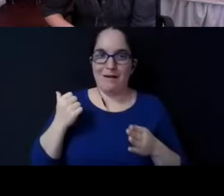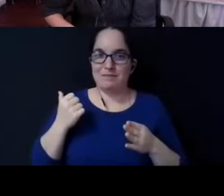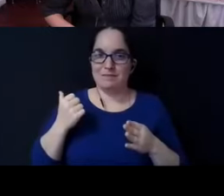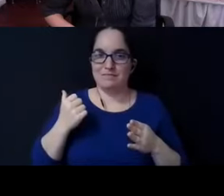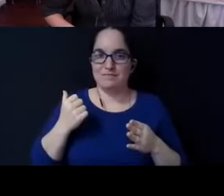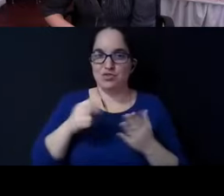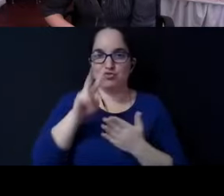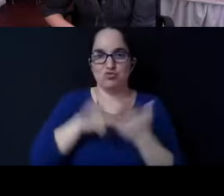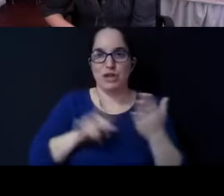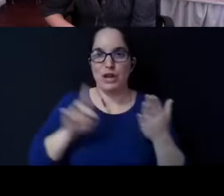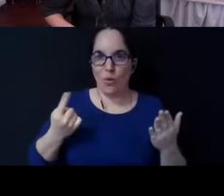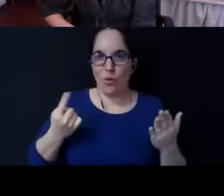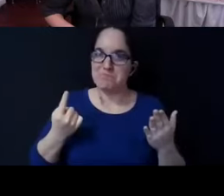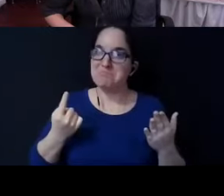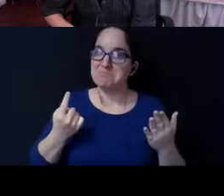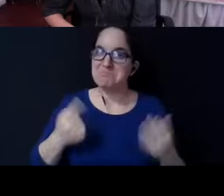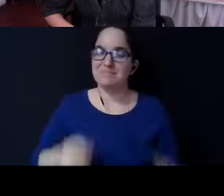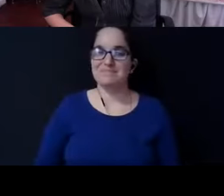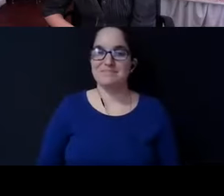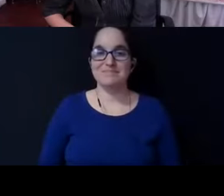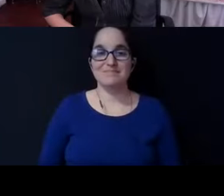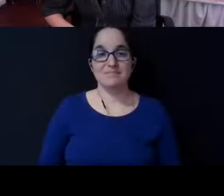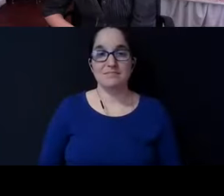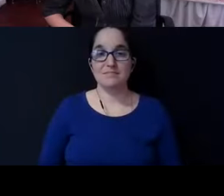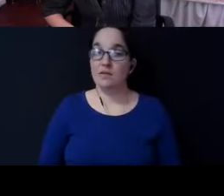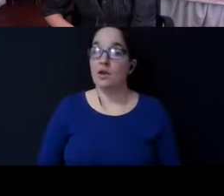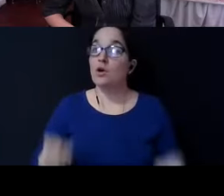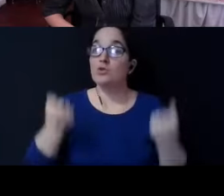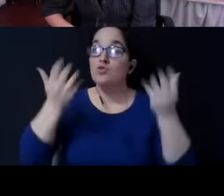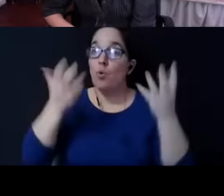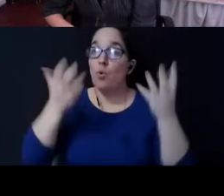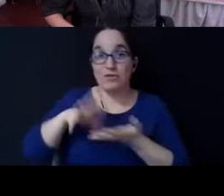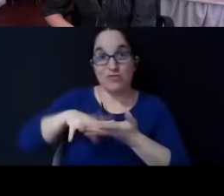There are so many things that I learned from this experience and I'm still learning and